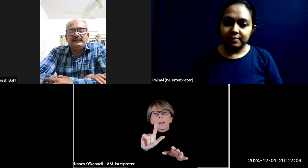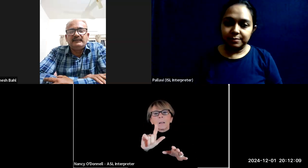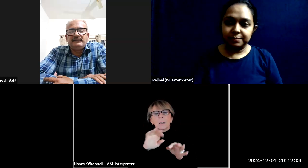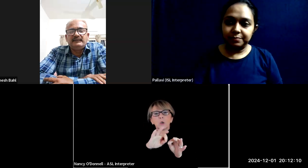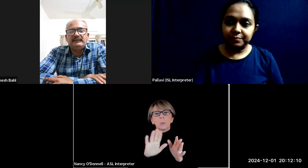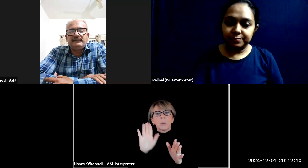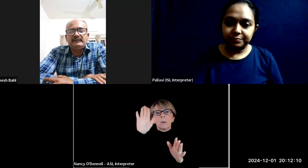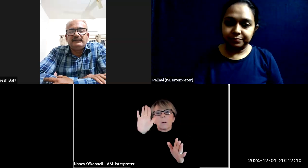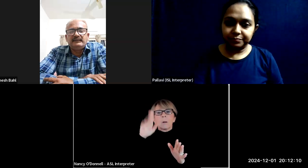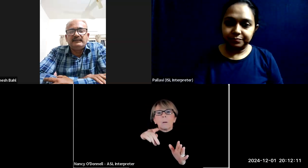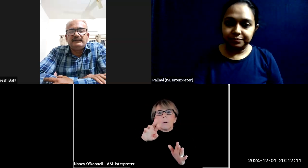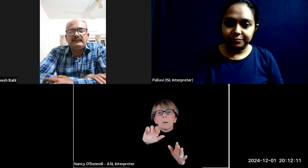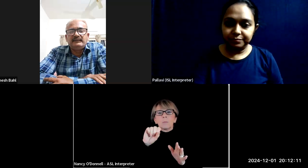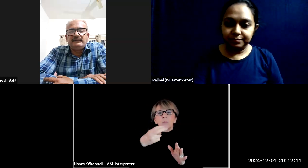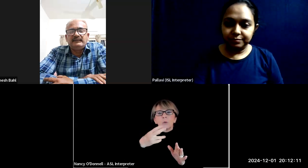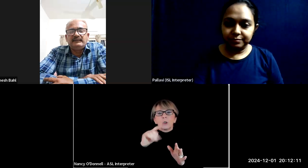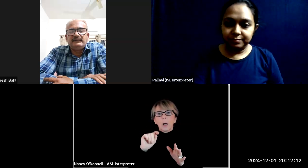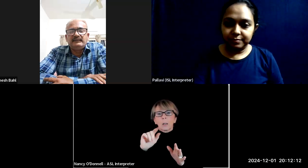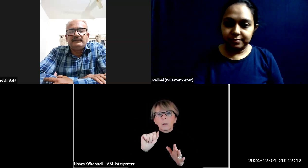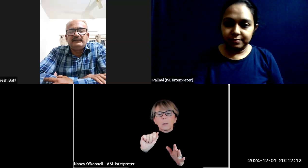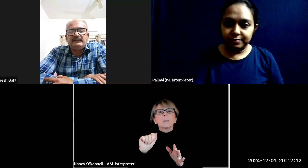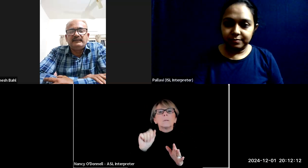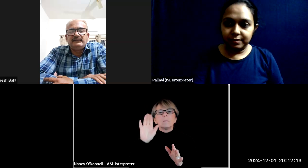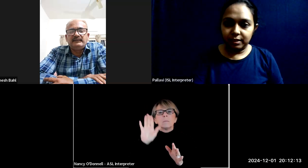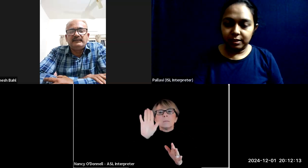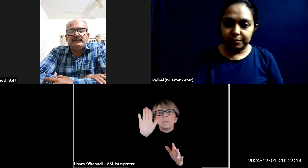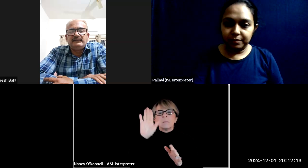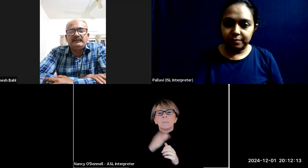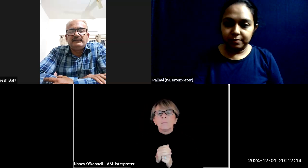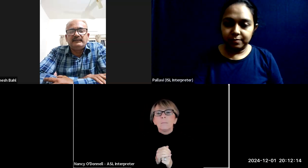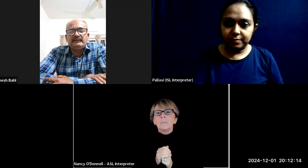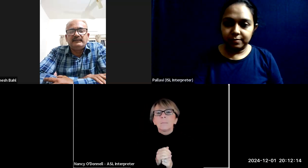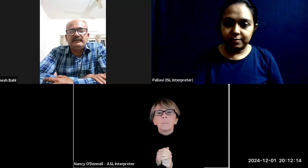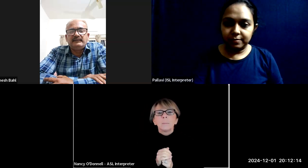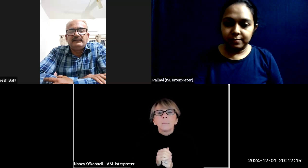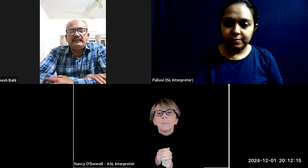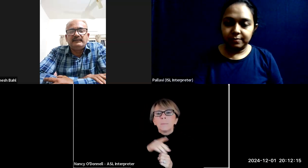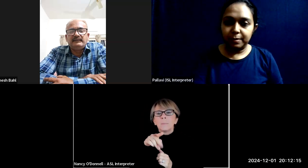[Geri speaking] Oh, sorry. Prashant?